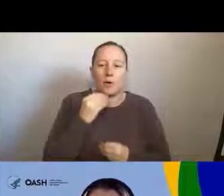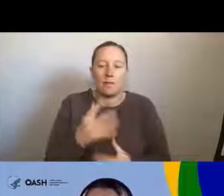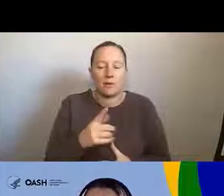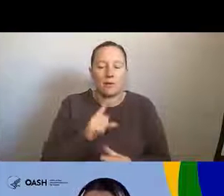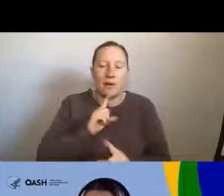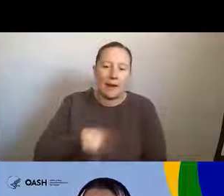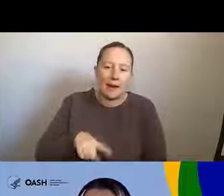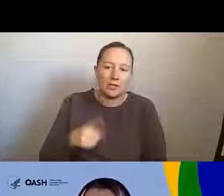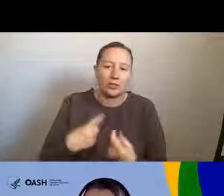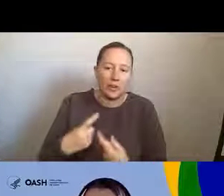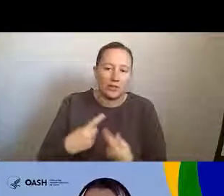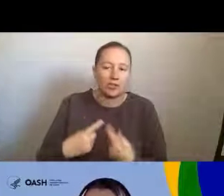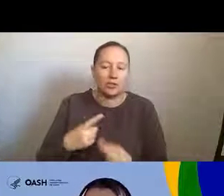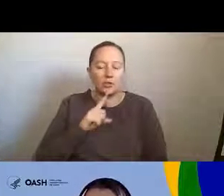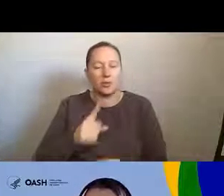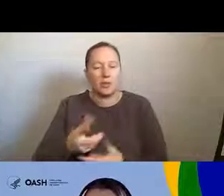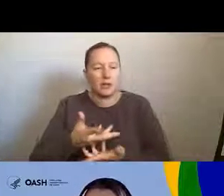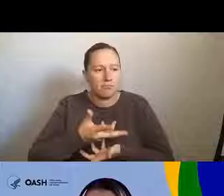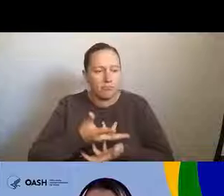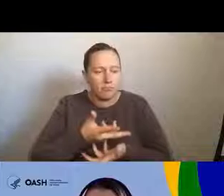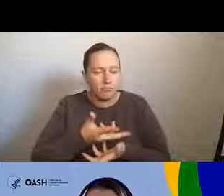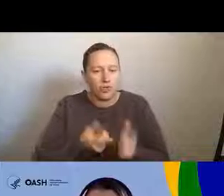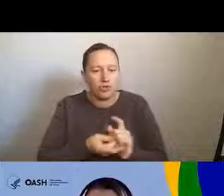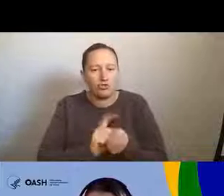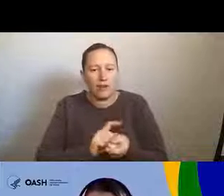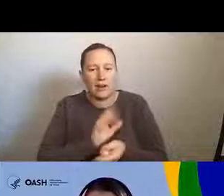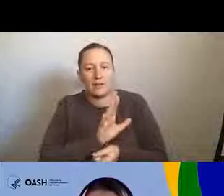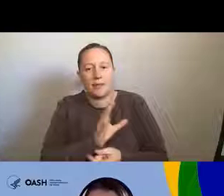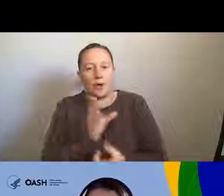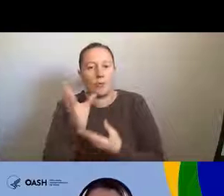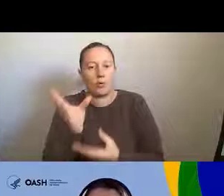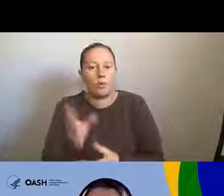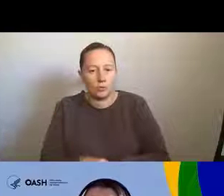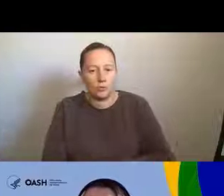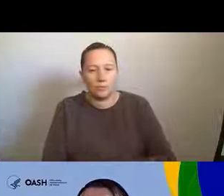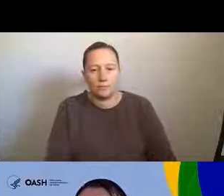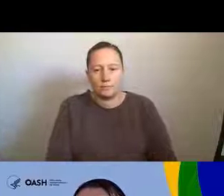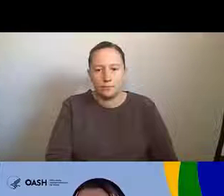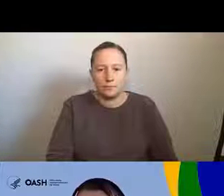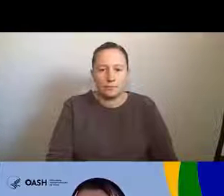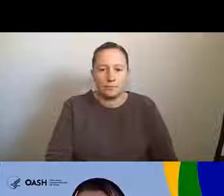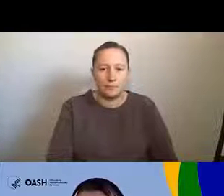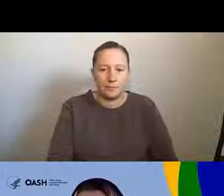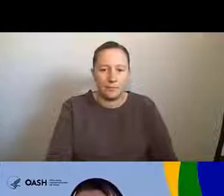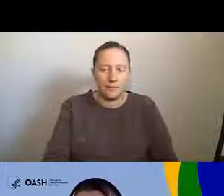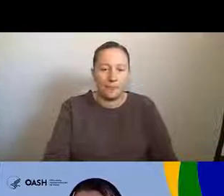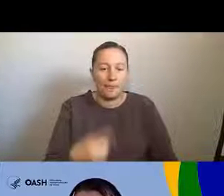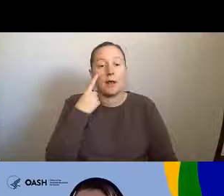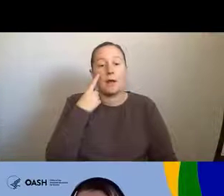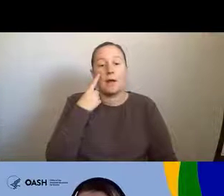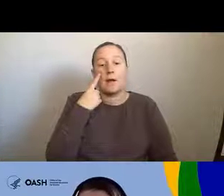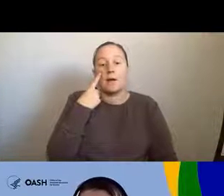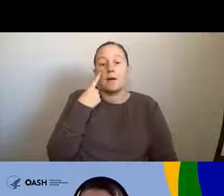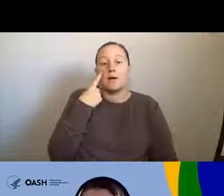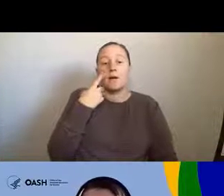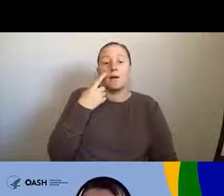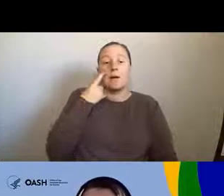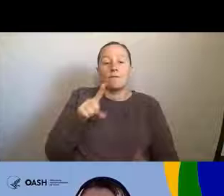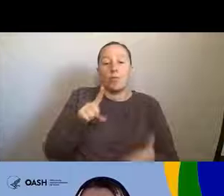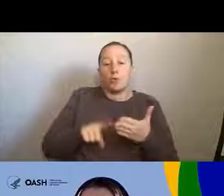and work with the IRB to make changes to their proposed research. So for researchers, which I think many of you in the audience are,